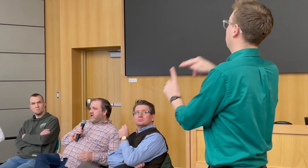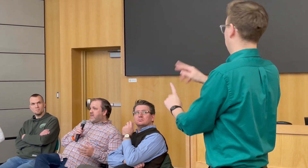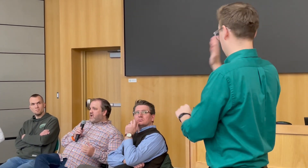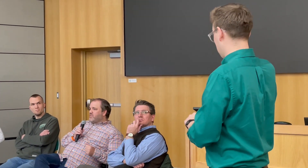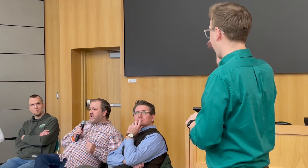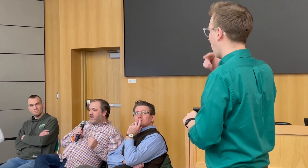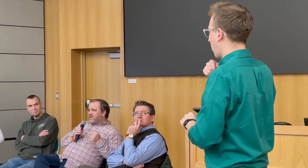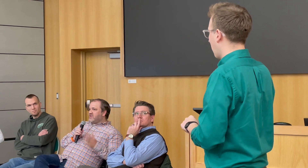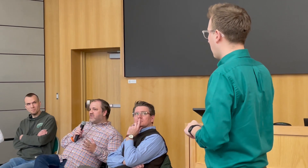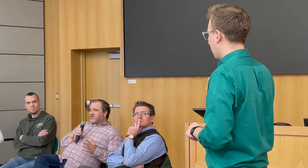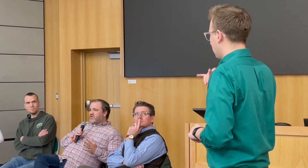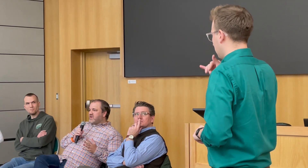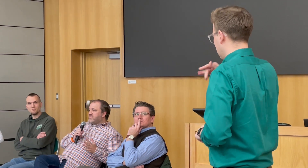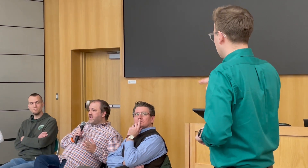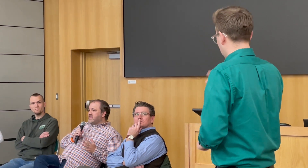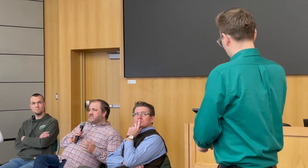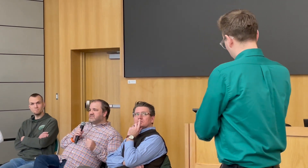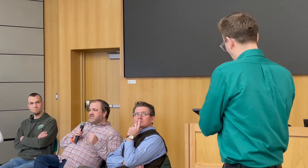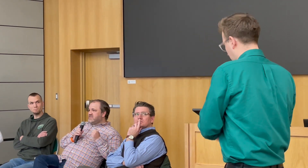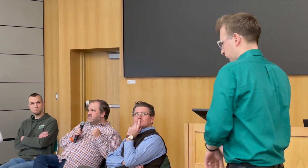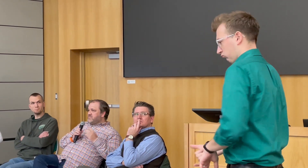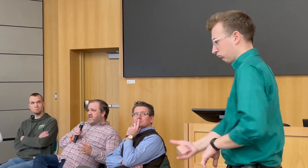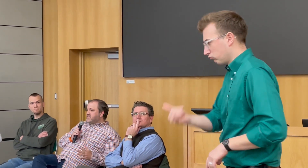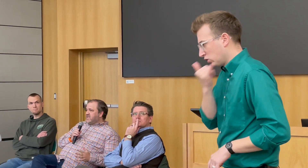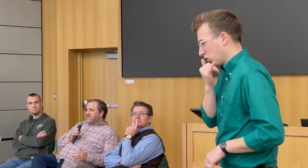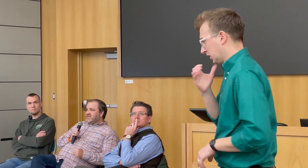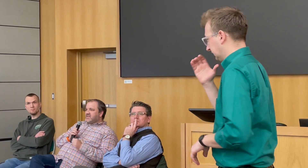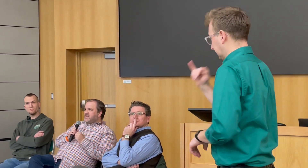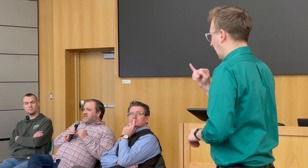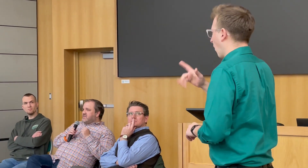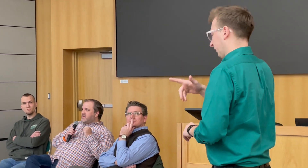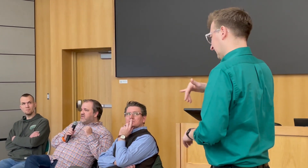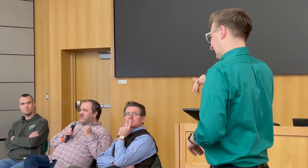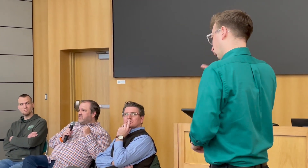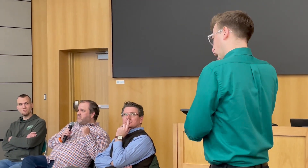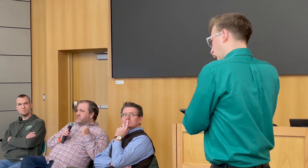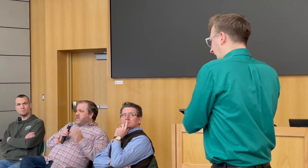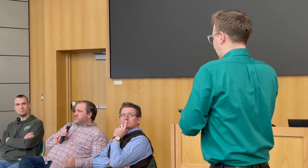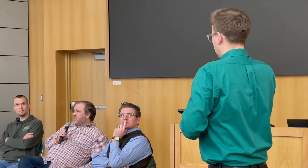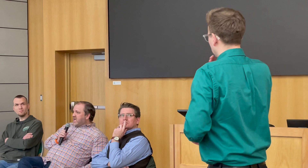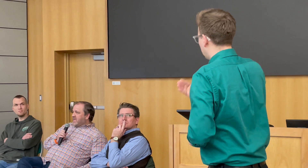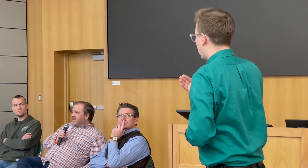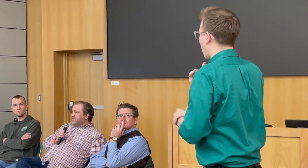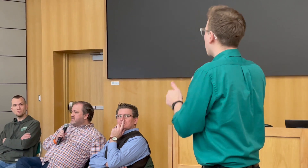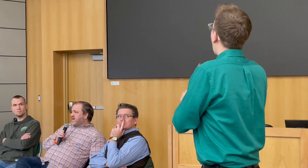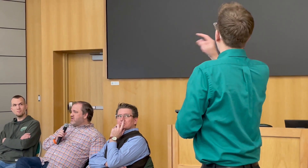very black and white like you know Cain plants it's amazing most people should get it I don't